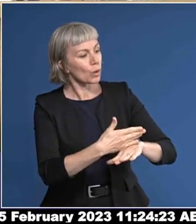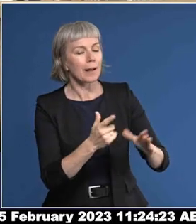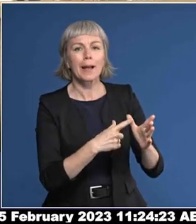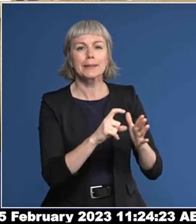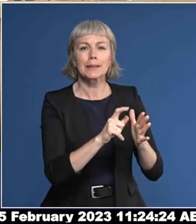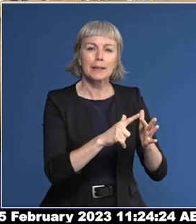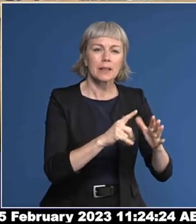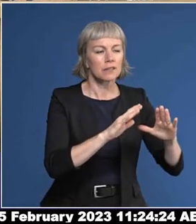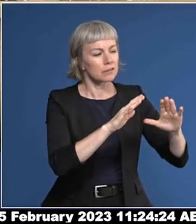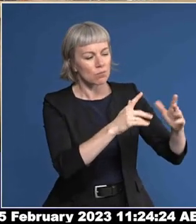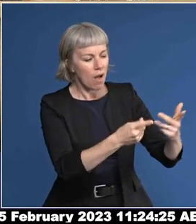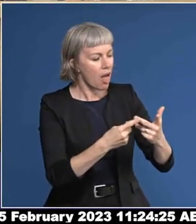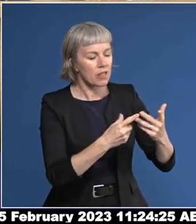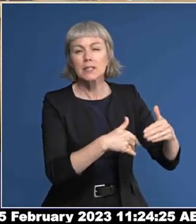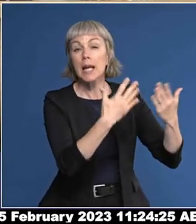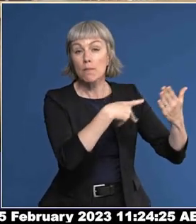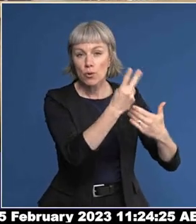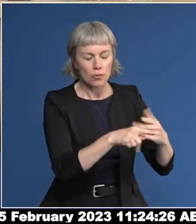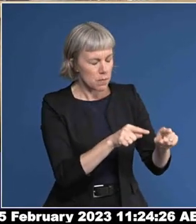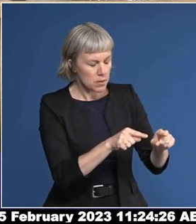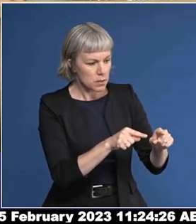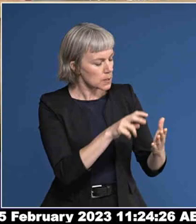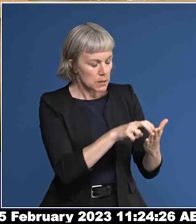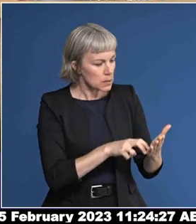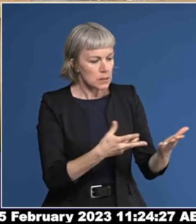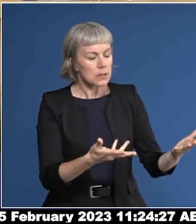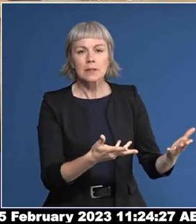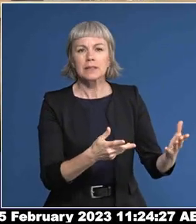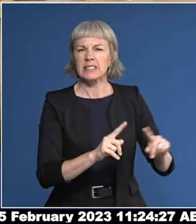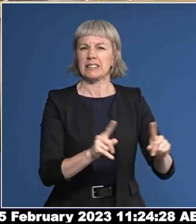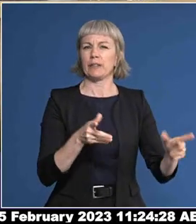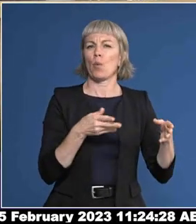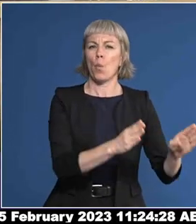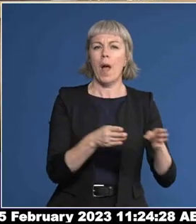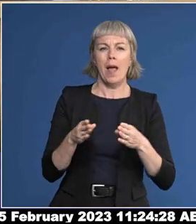I think more broadly in the sector there's a low investment in technology.